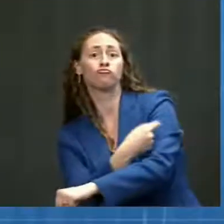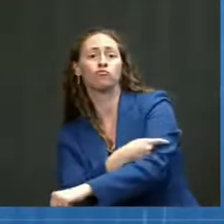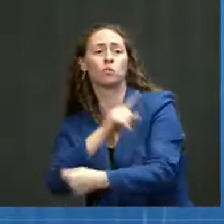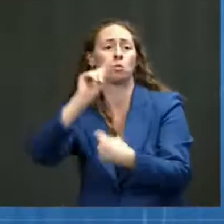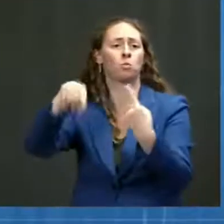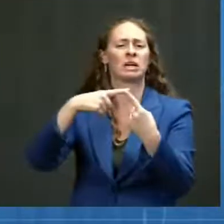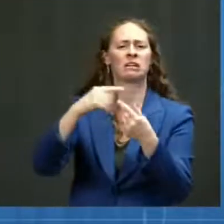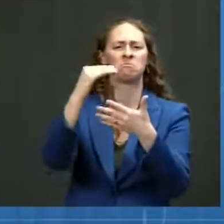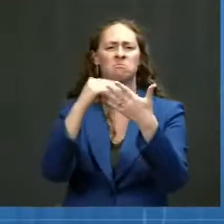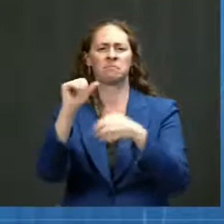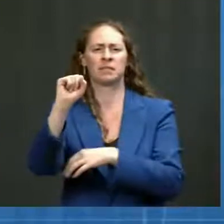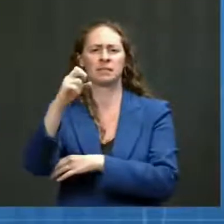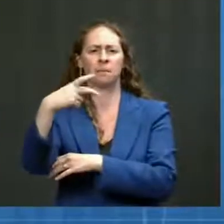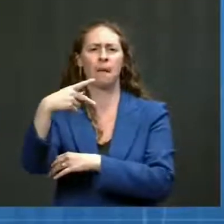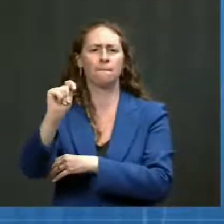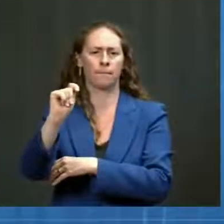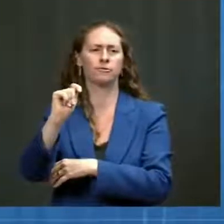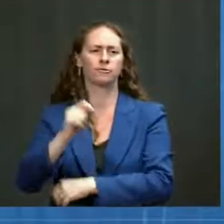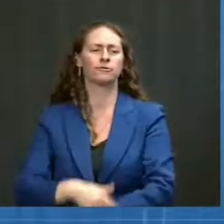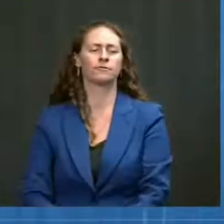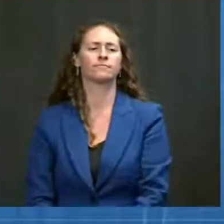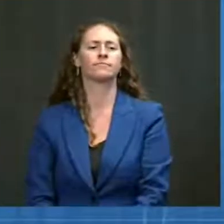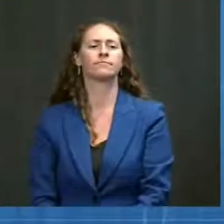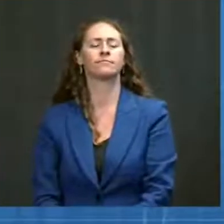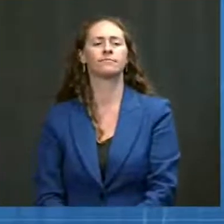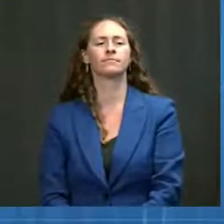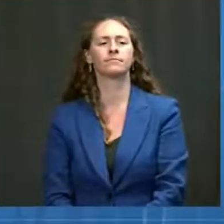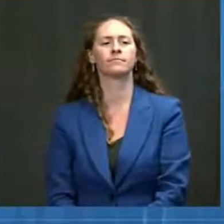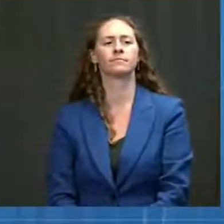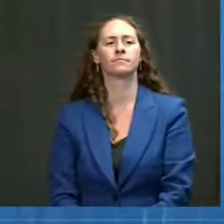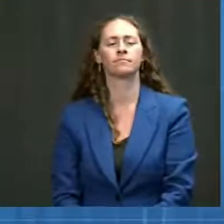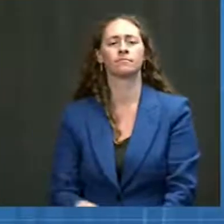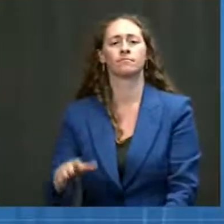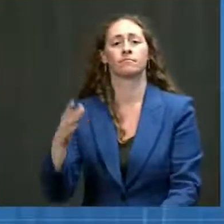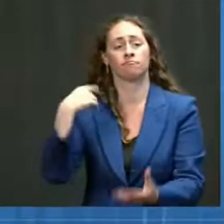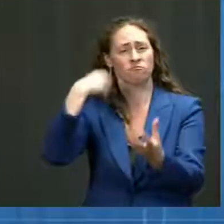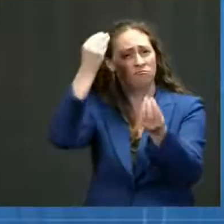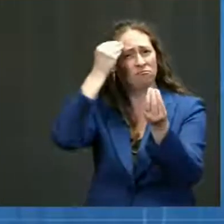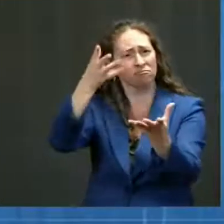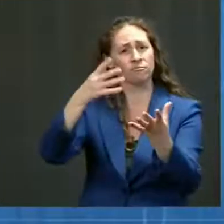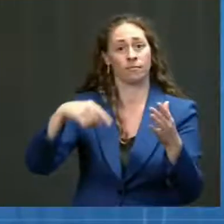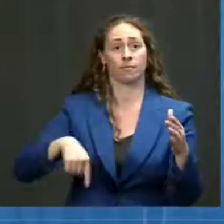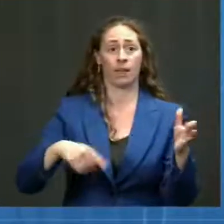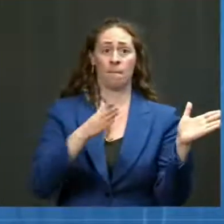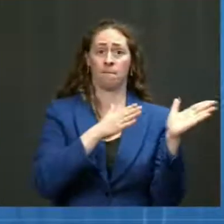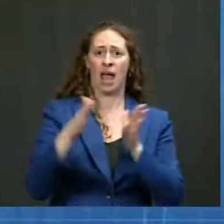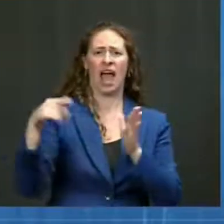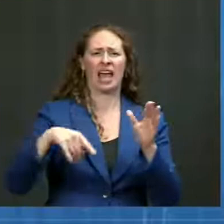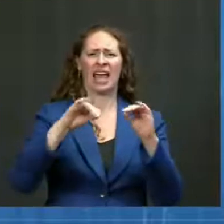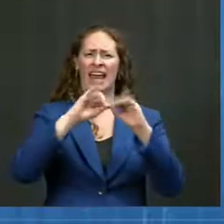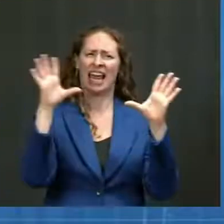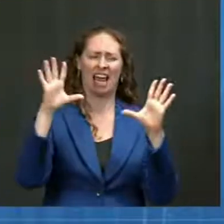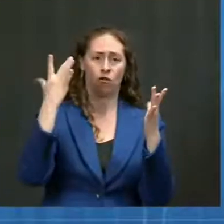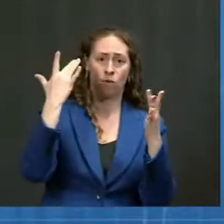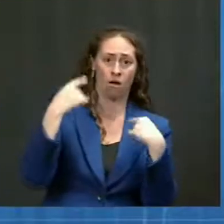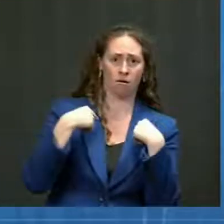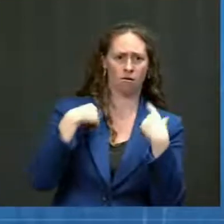WE PLAN TO START THIS PROGRAM THE WEEK OF SEPTEMBER 20th, I WANT TO BE VERY CLEAR, THIS